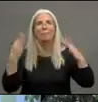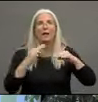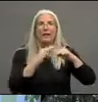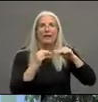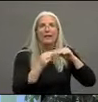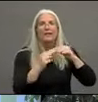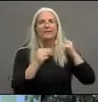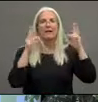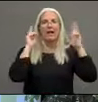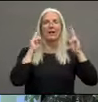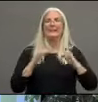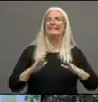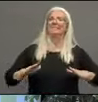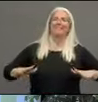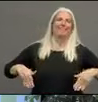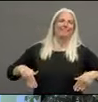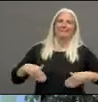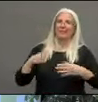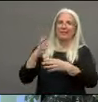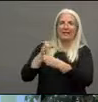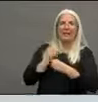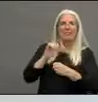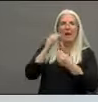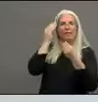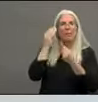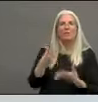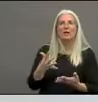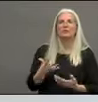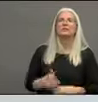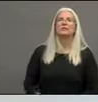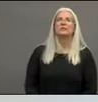comes from information that has already been passed through some of the orders